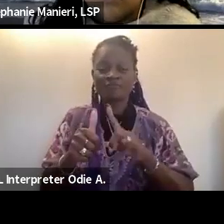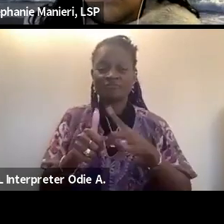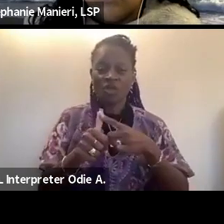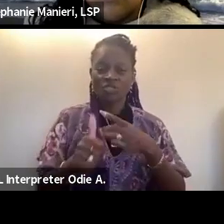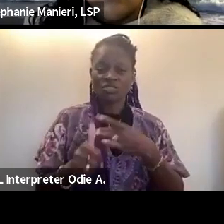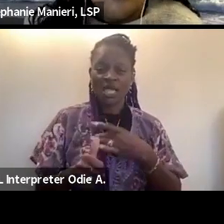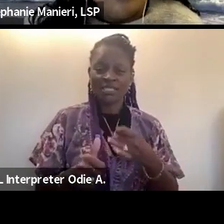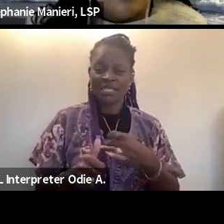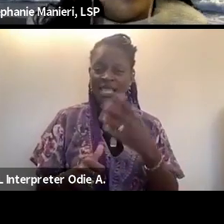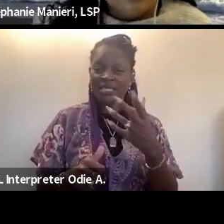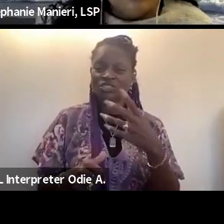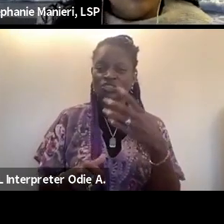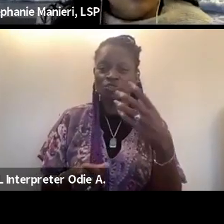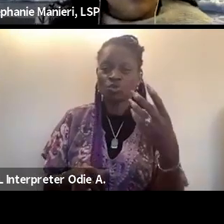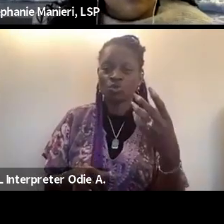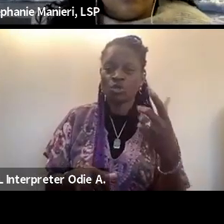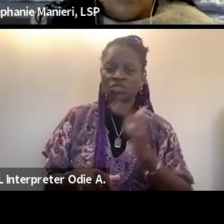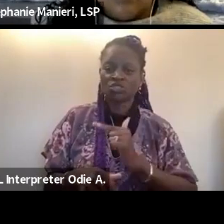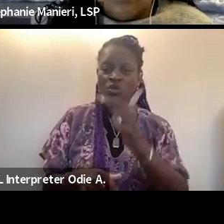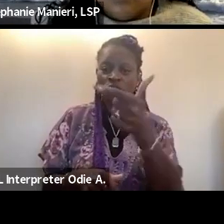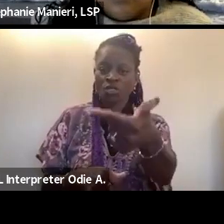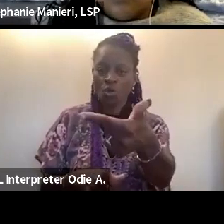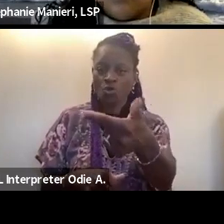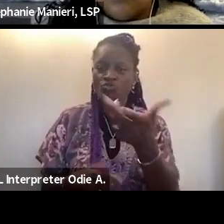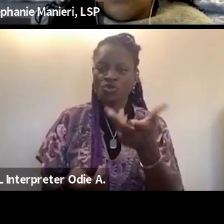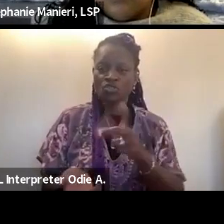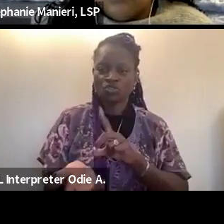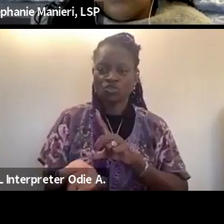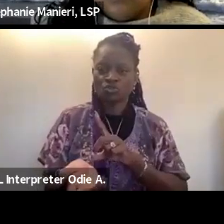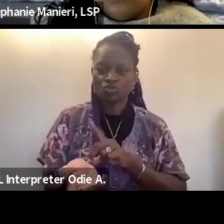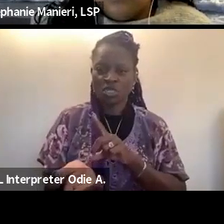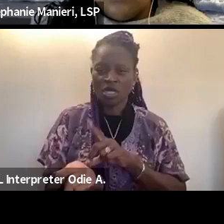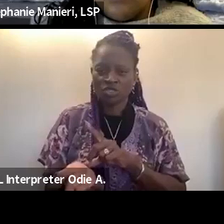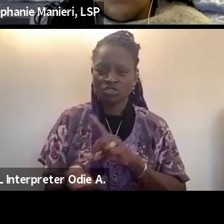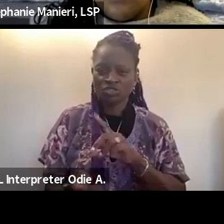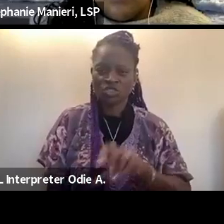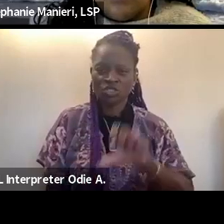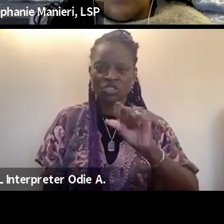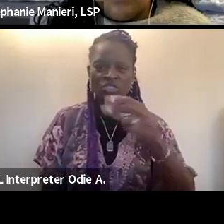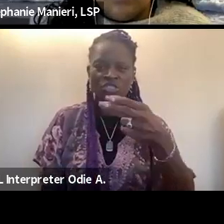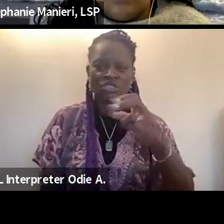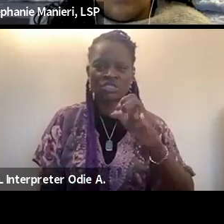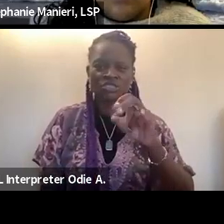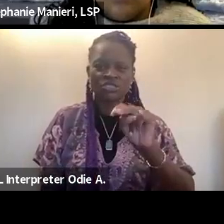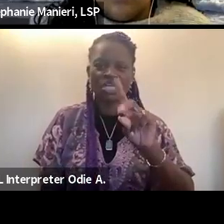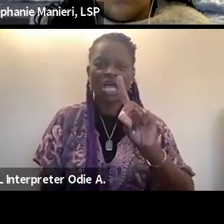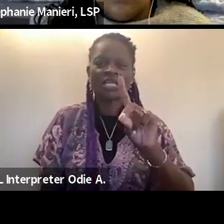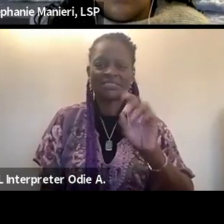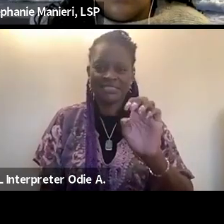Sundry Mace, our health officer here in Sonoma County. For more on the current state of the Panda, Dr.